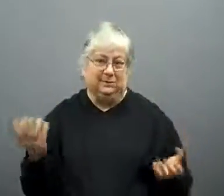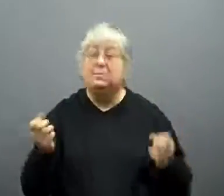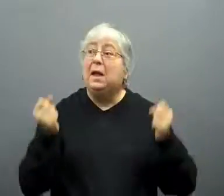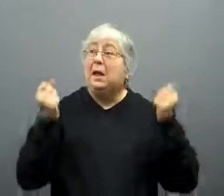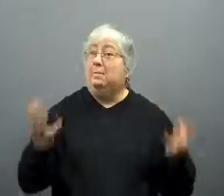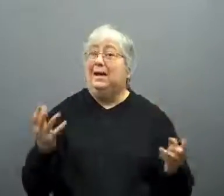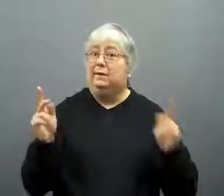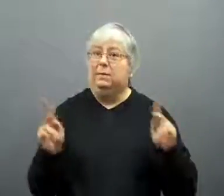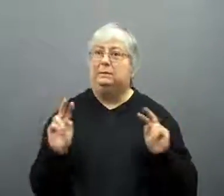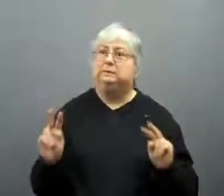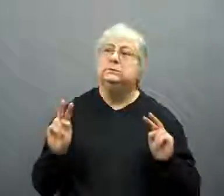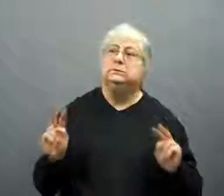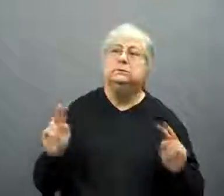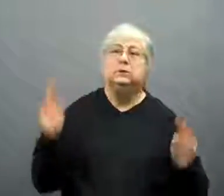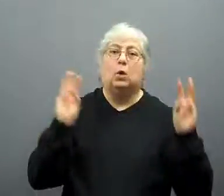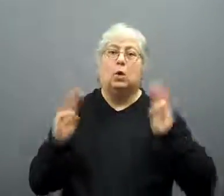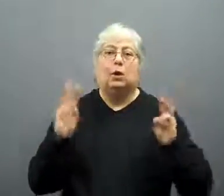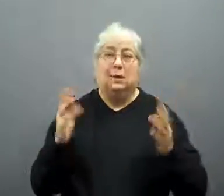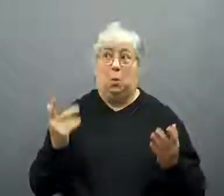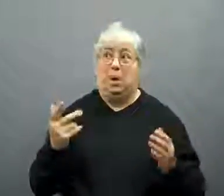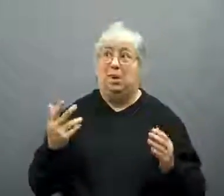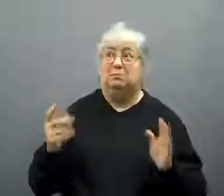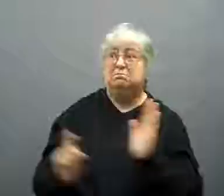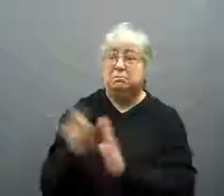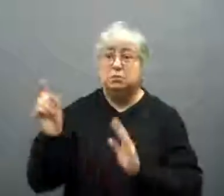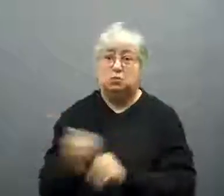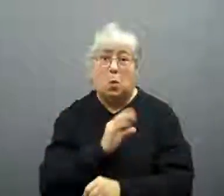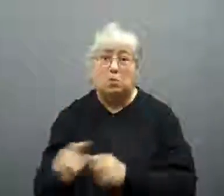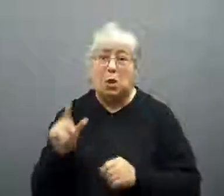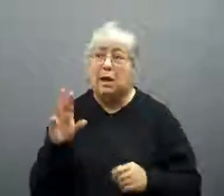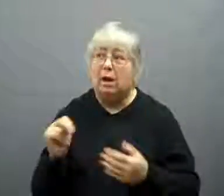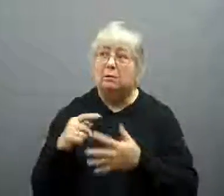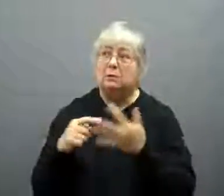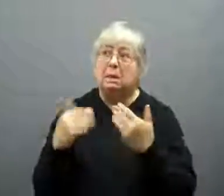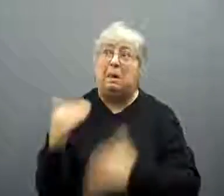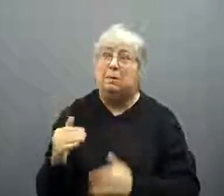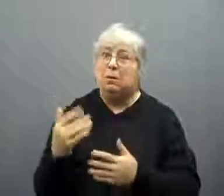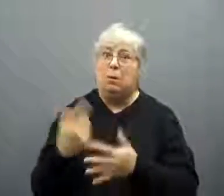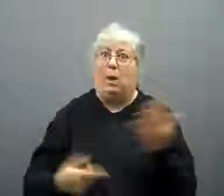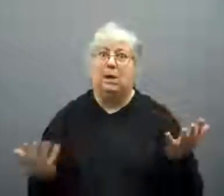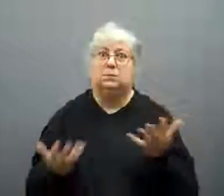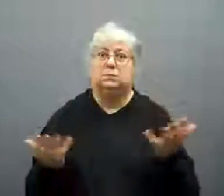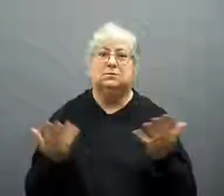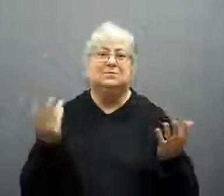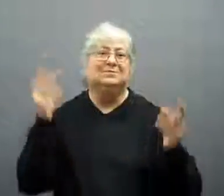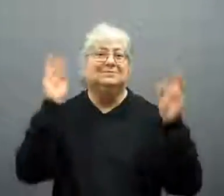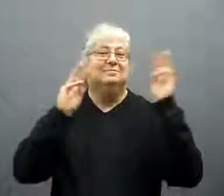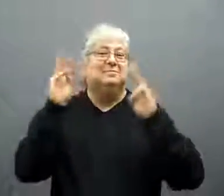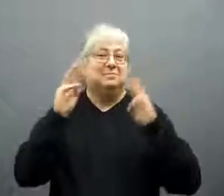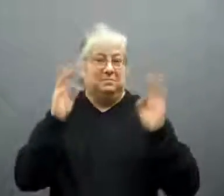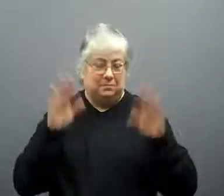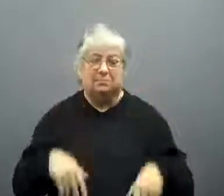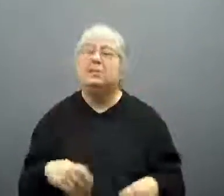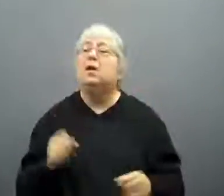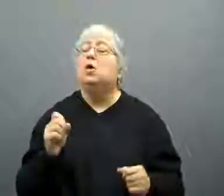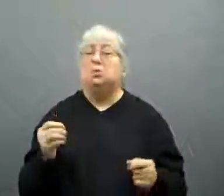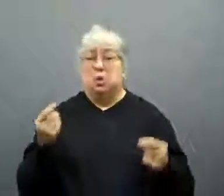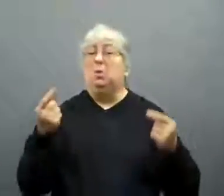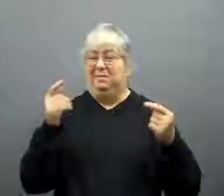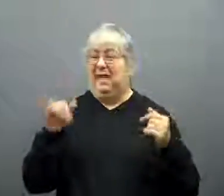Many were concerned that it might result in a ban or limitations on weapons.